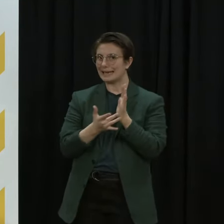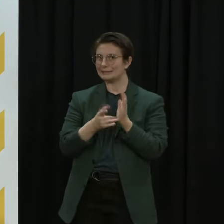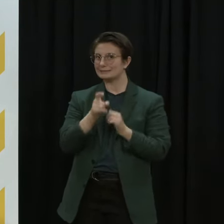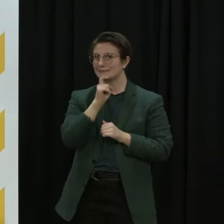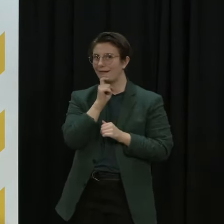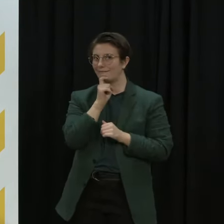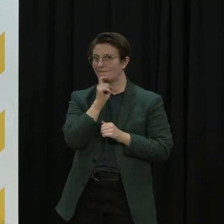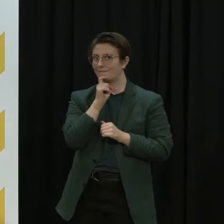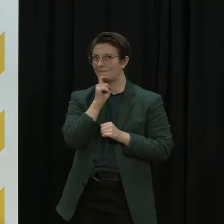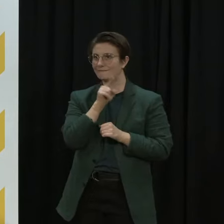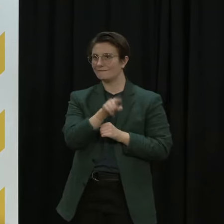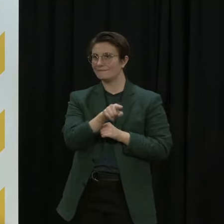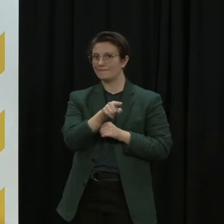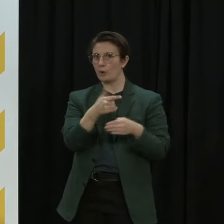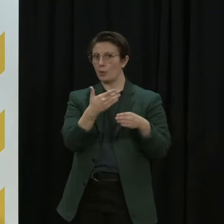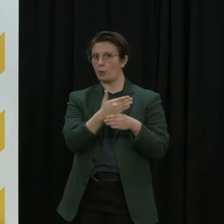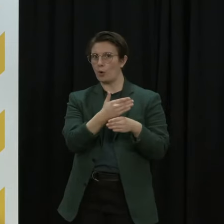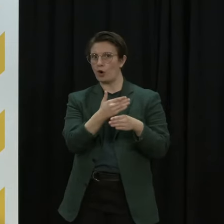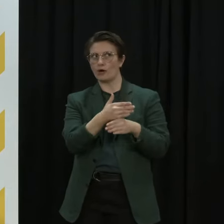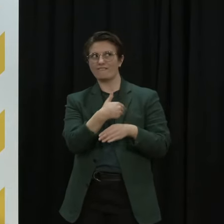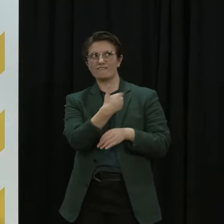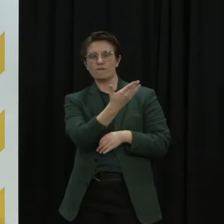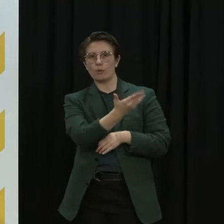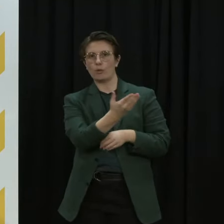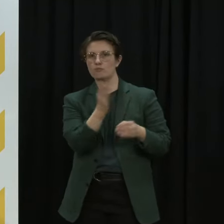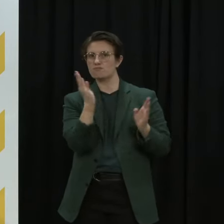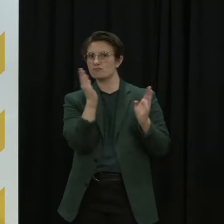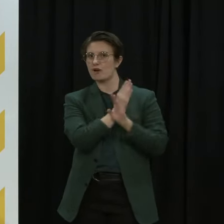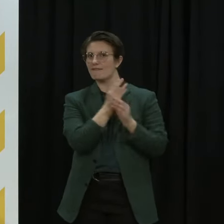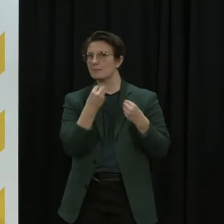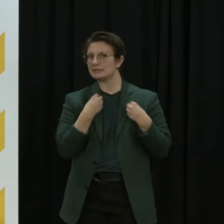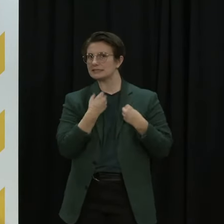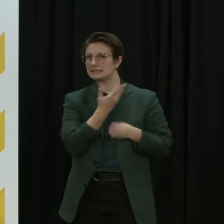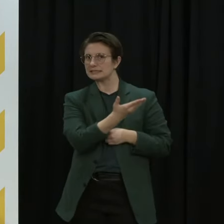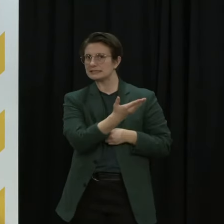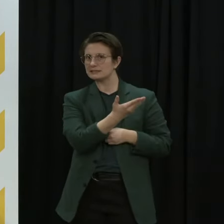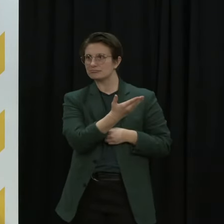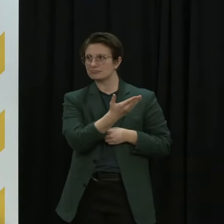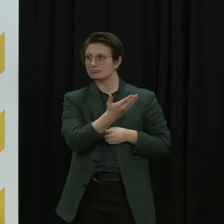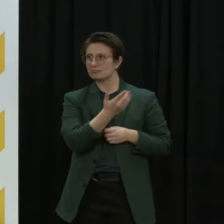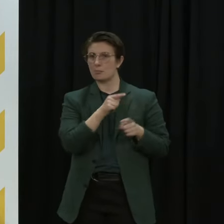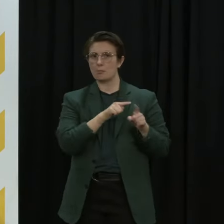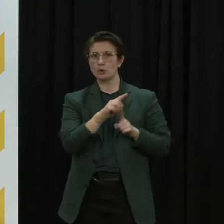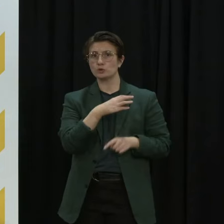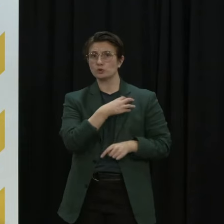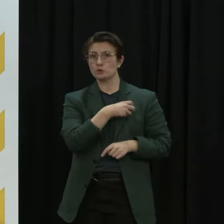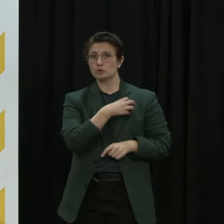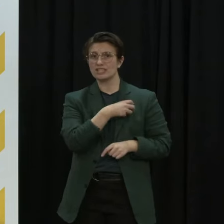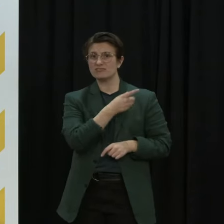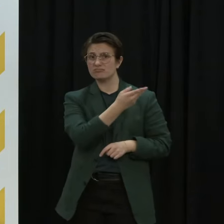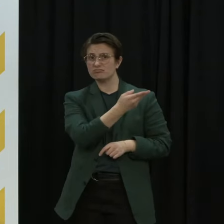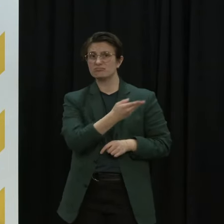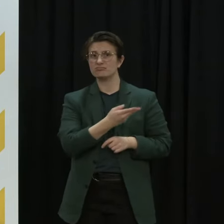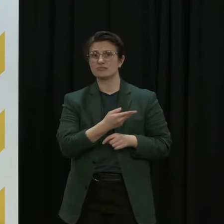I believe most laboratory